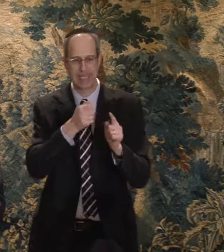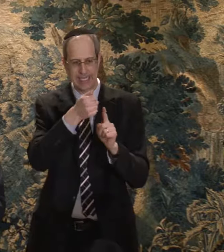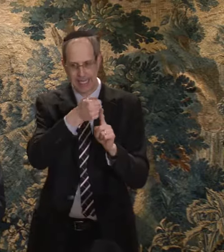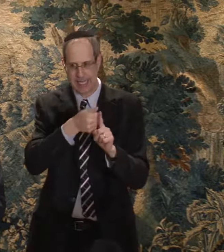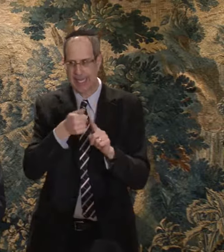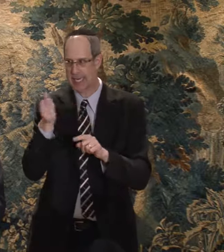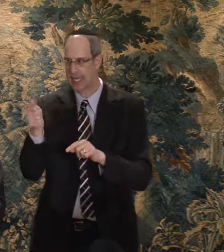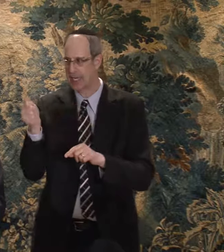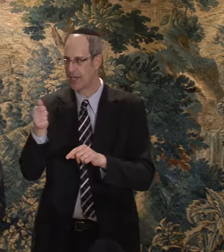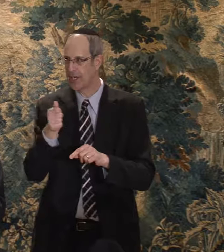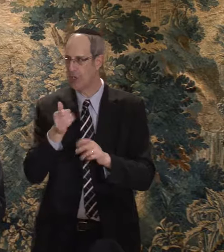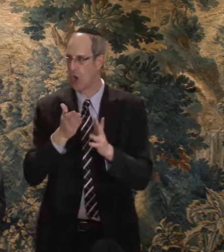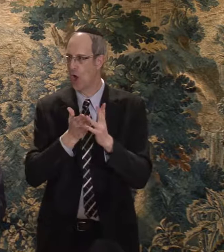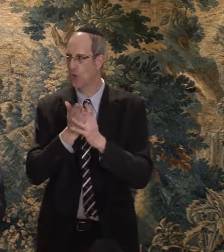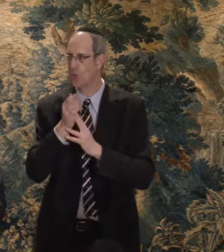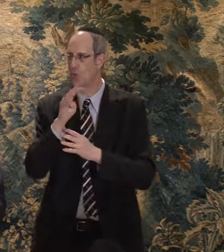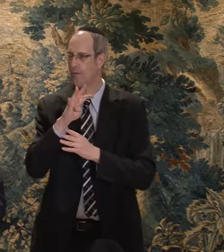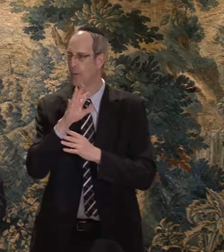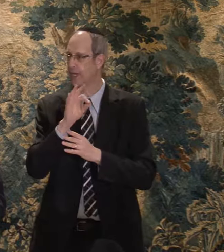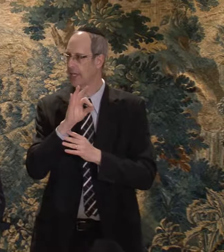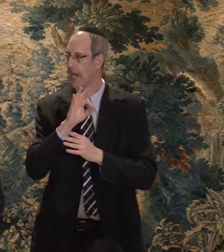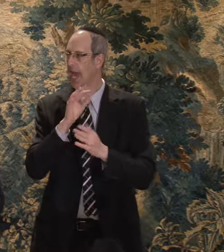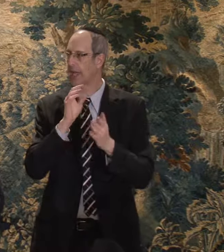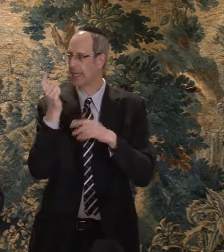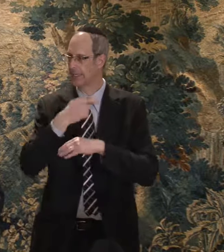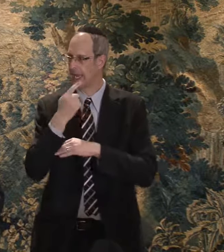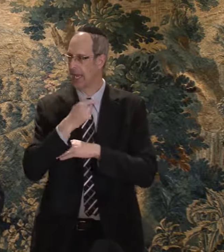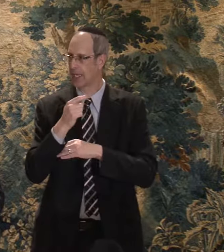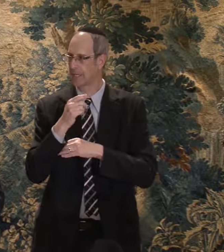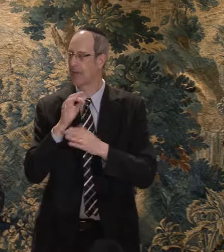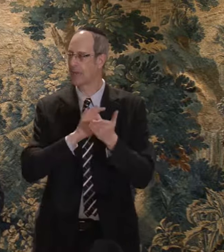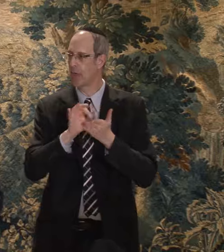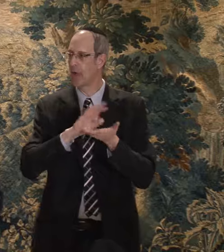us during these 49 days of sphere has to become an emerald the diamond is